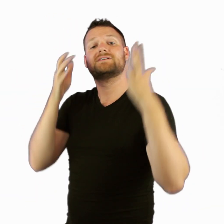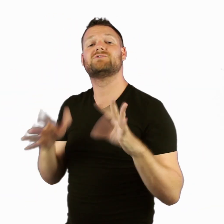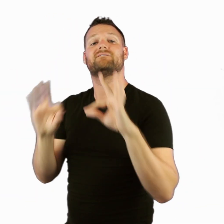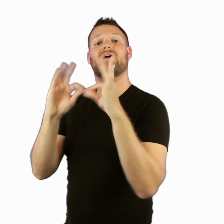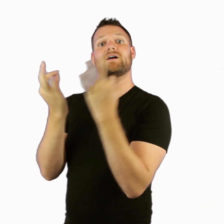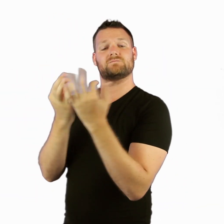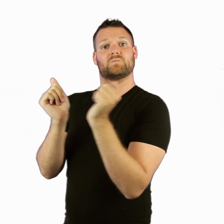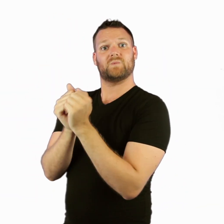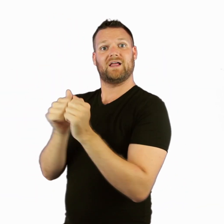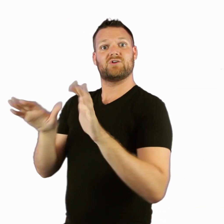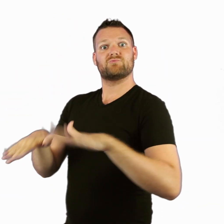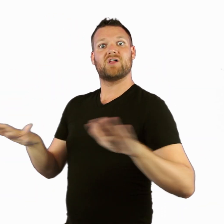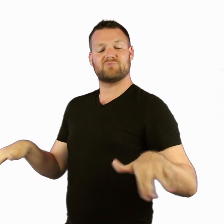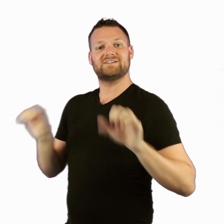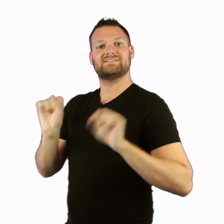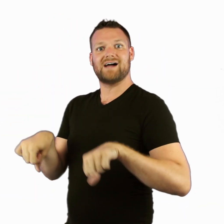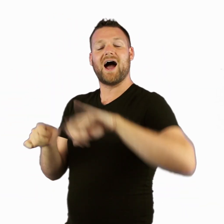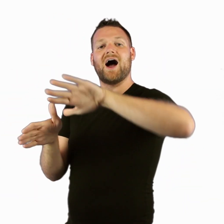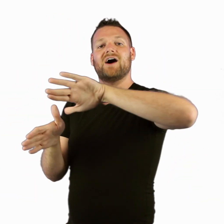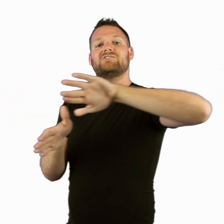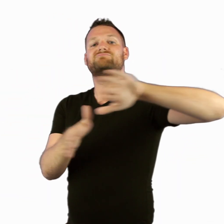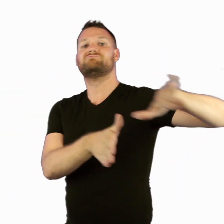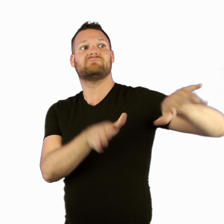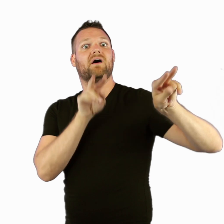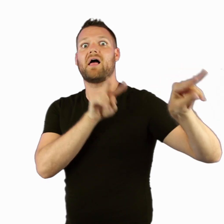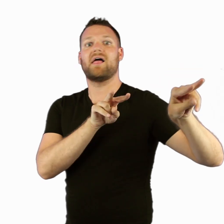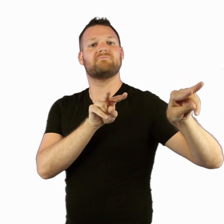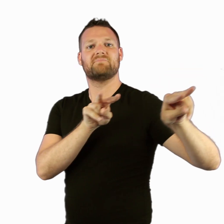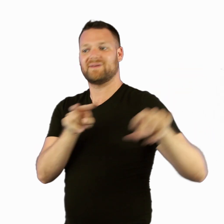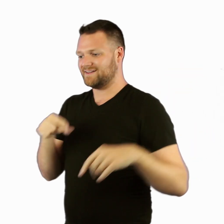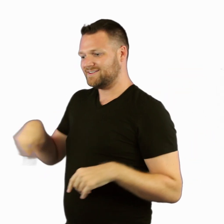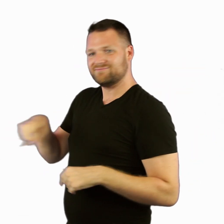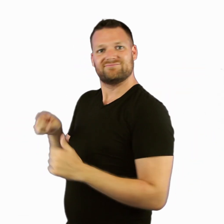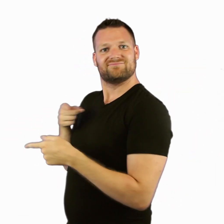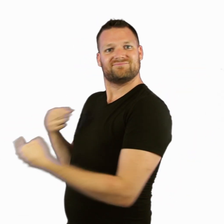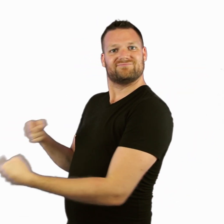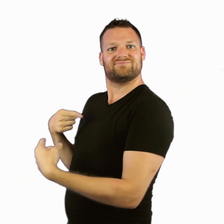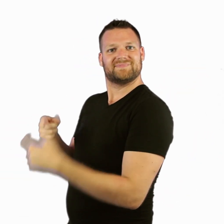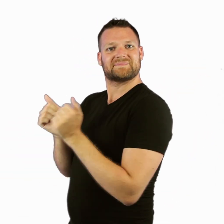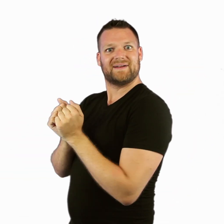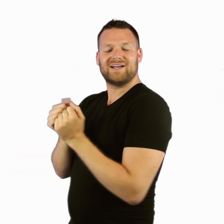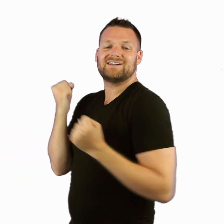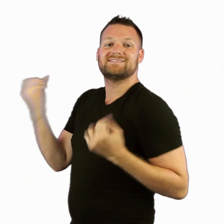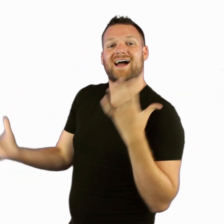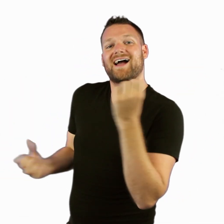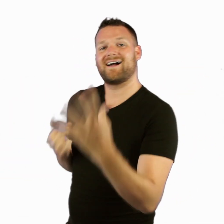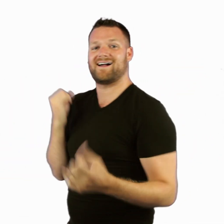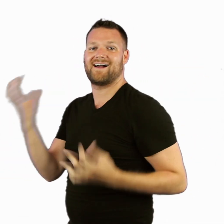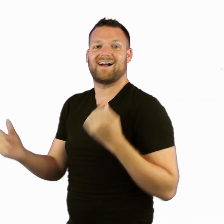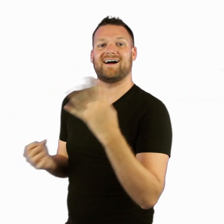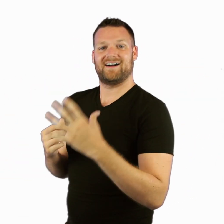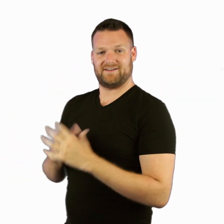and families can naturally create ASL rhymes and rhythms on their own with their children.